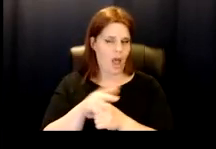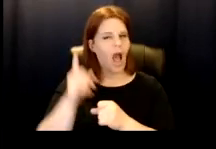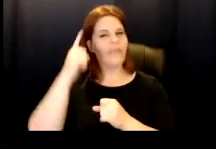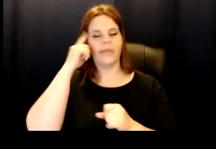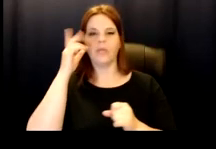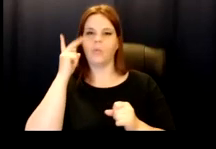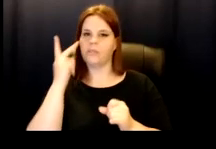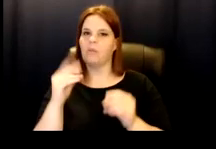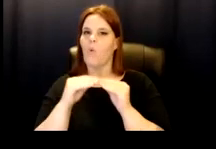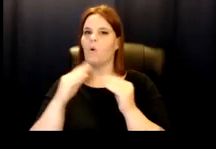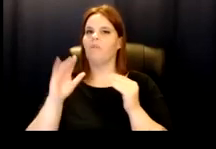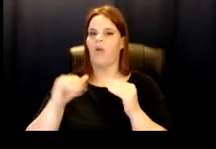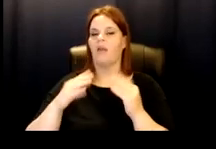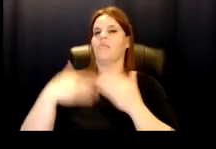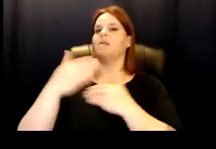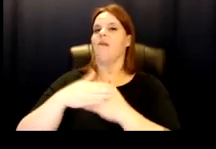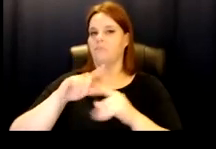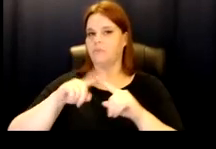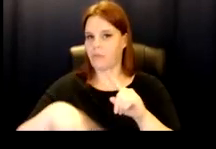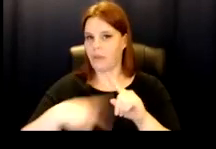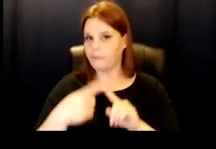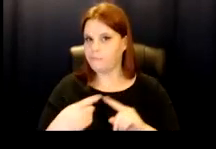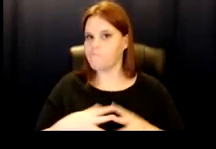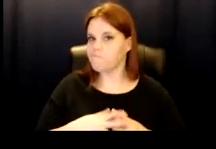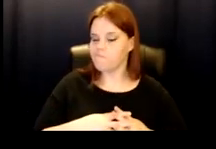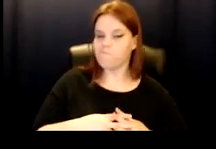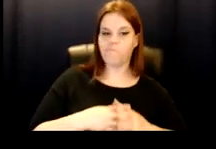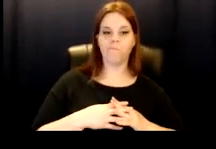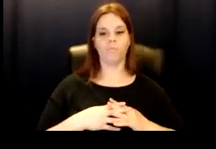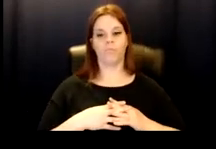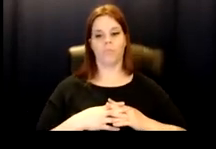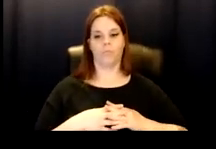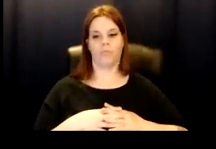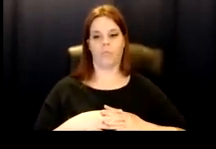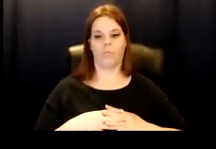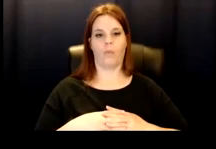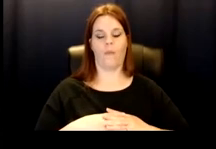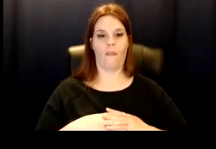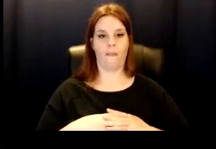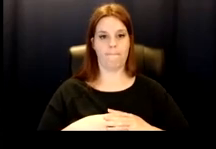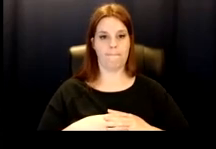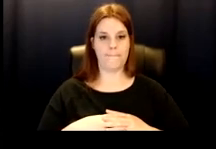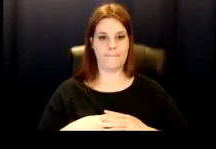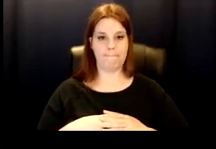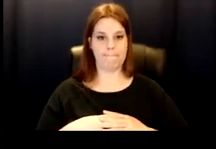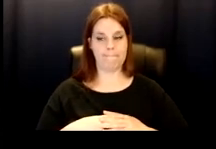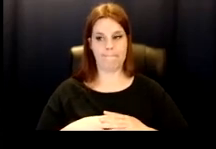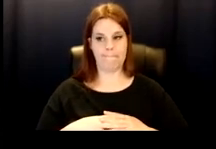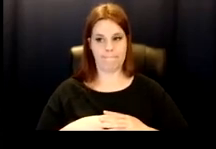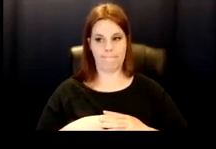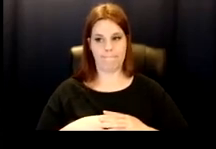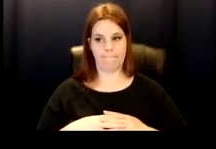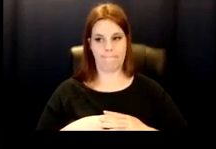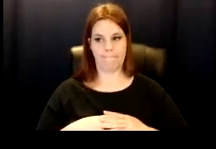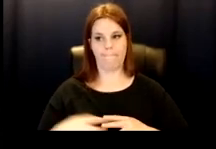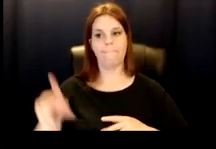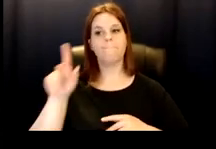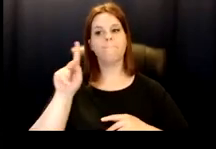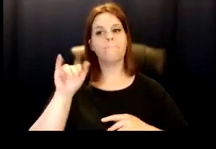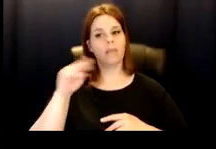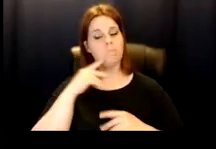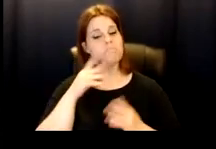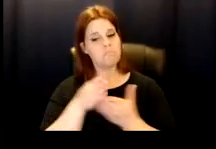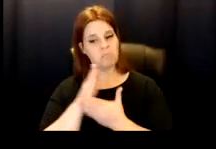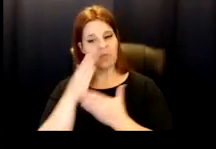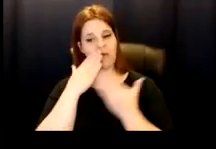in the next cycle. >> Kim: All right. Thank you, Wendy. Assuming